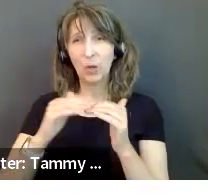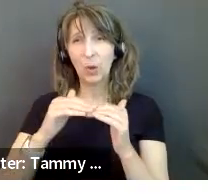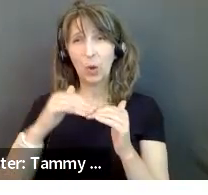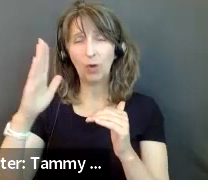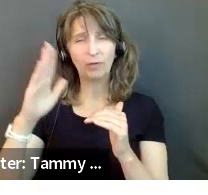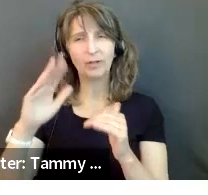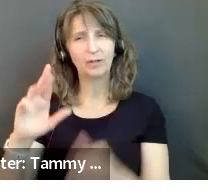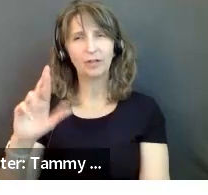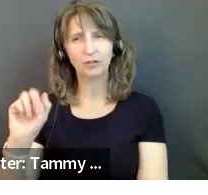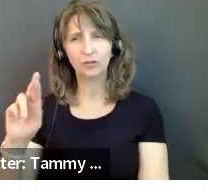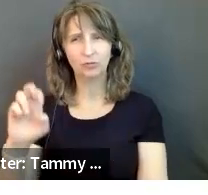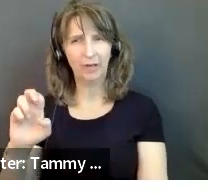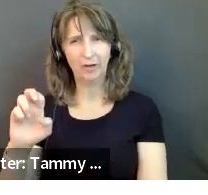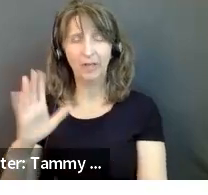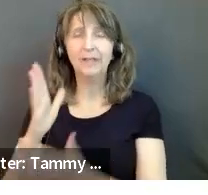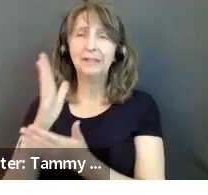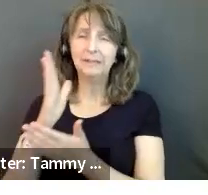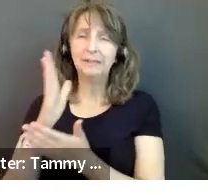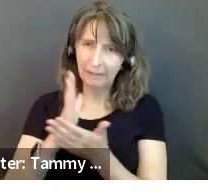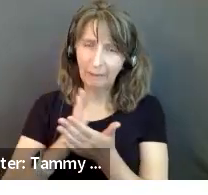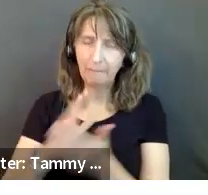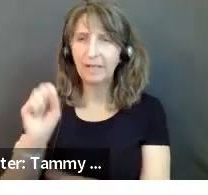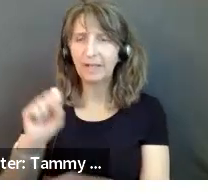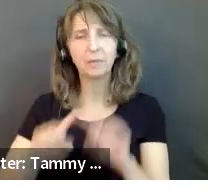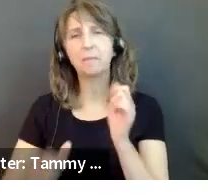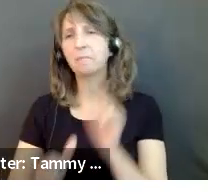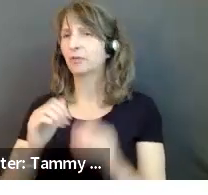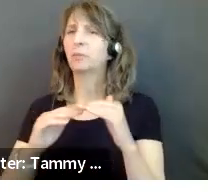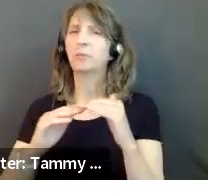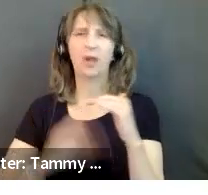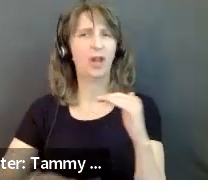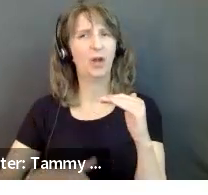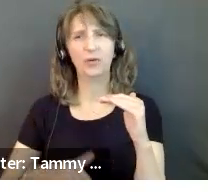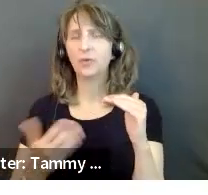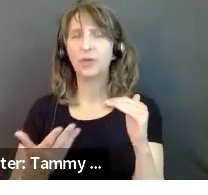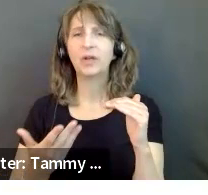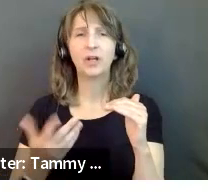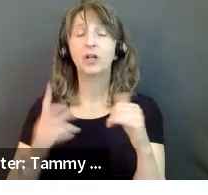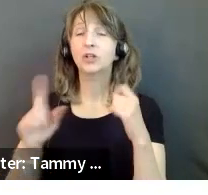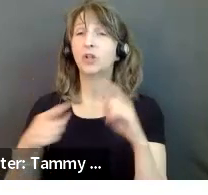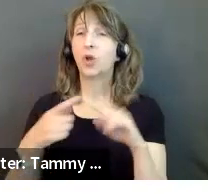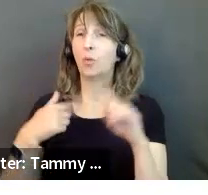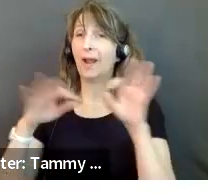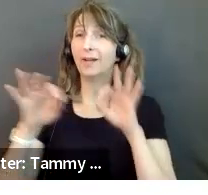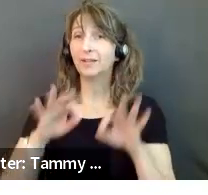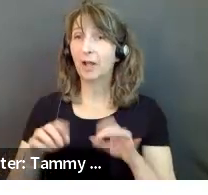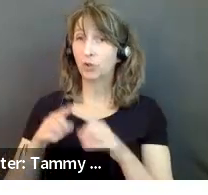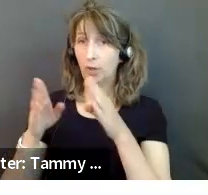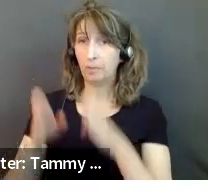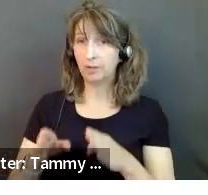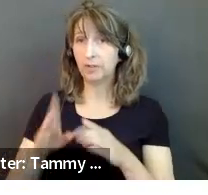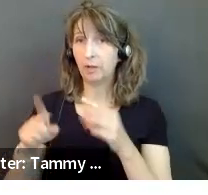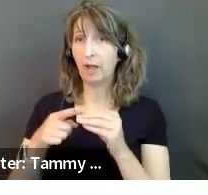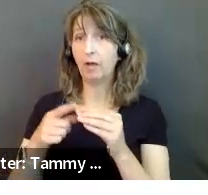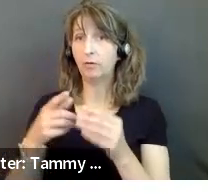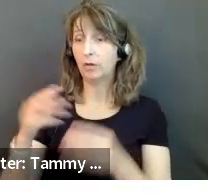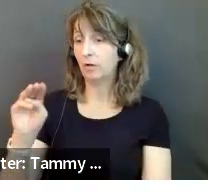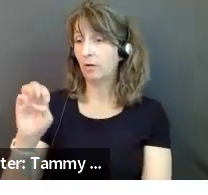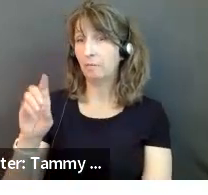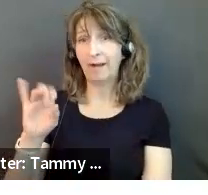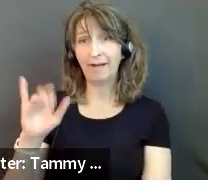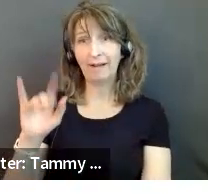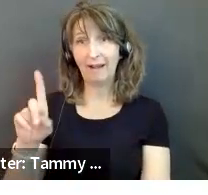But the more than likely that is not the case. So generally when I'm explaining the individual about maintaining Medicaid.